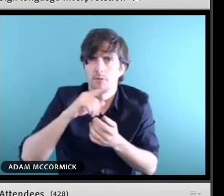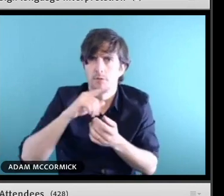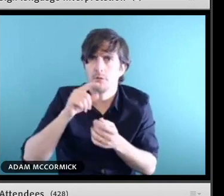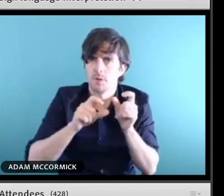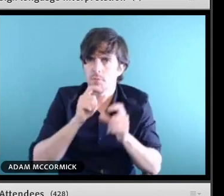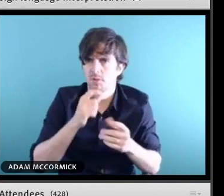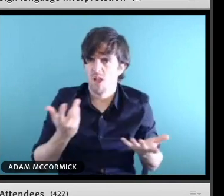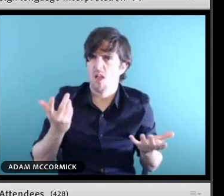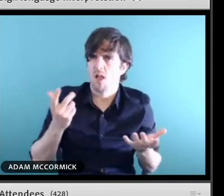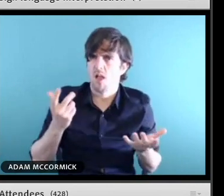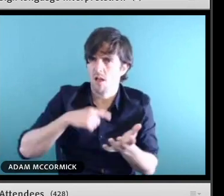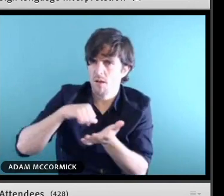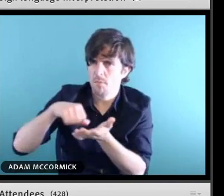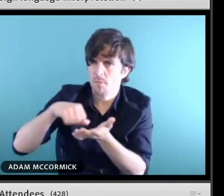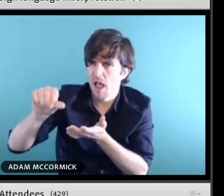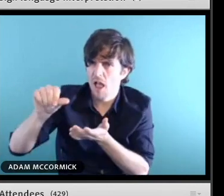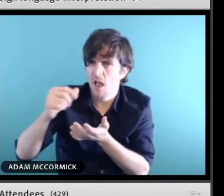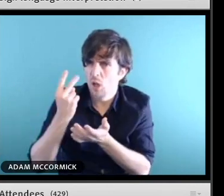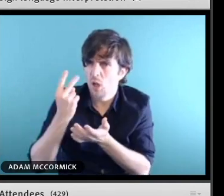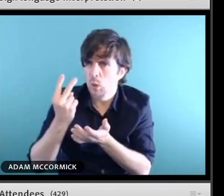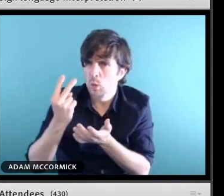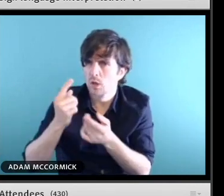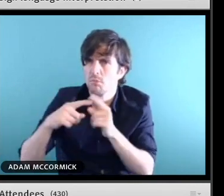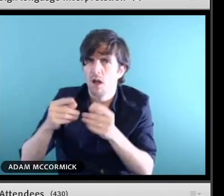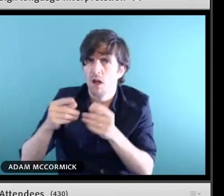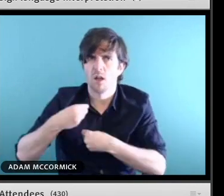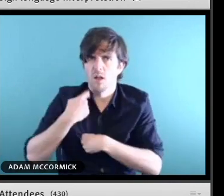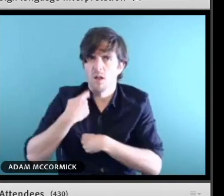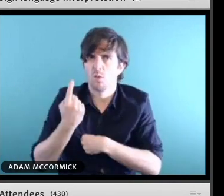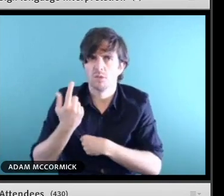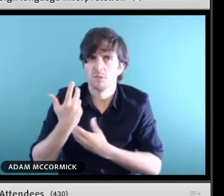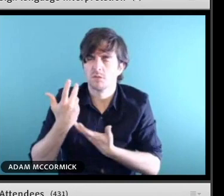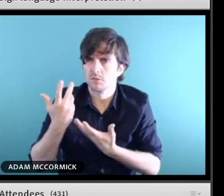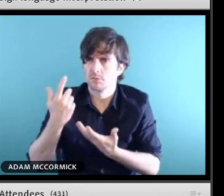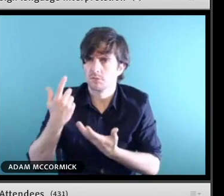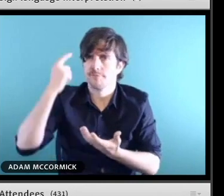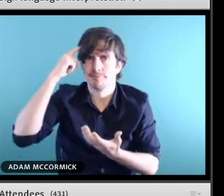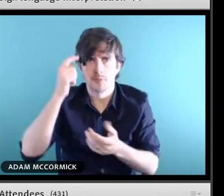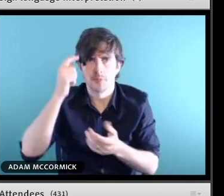assistant. That means you have to pay for four seats. Two seats you are occupying, but